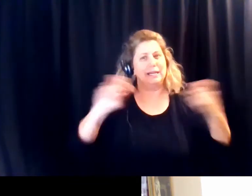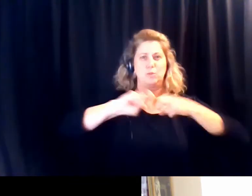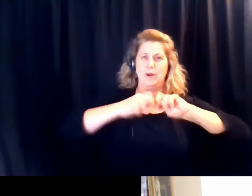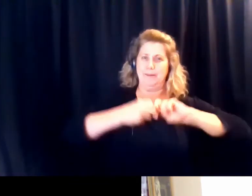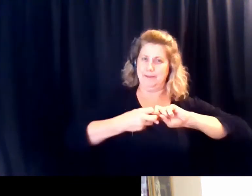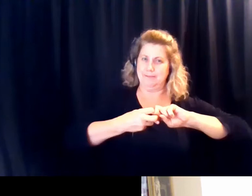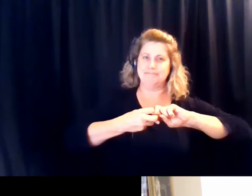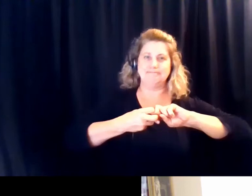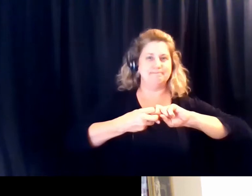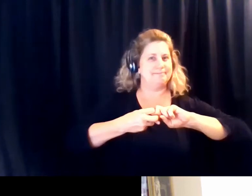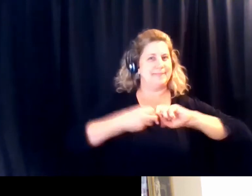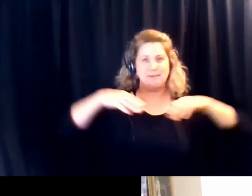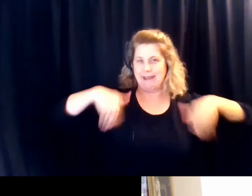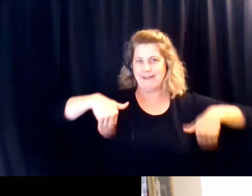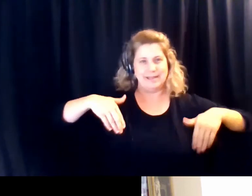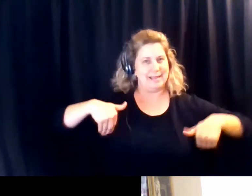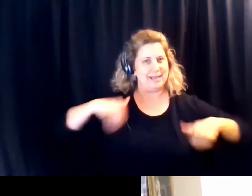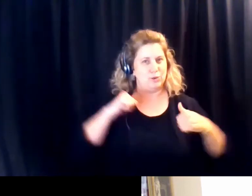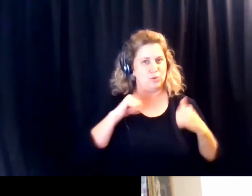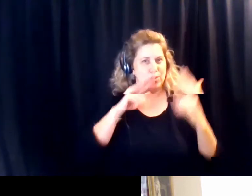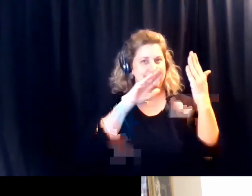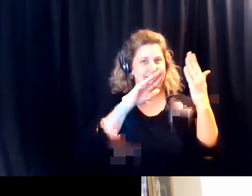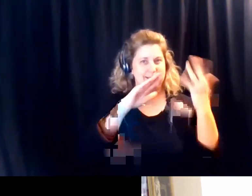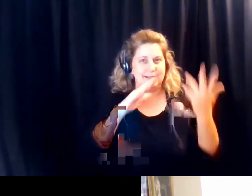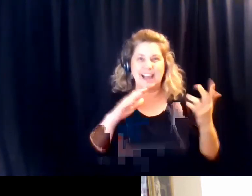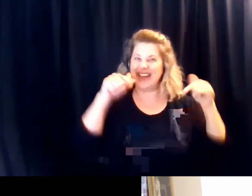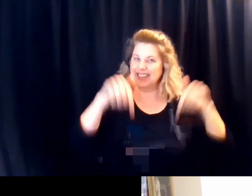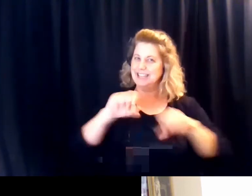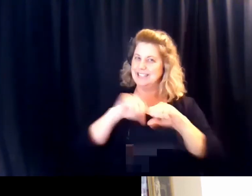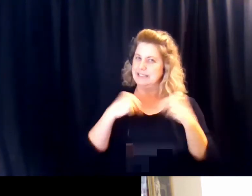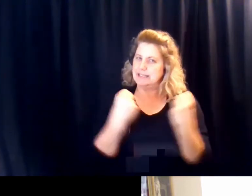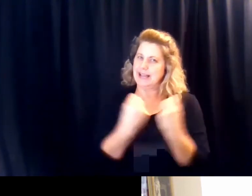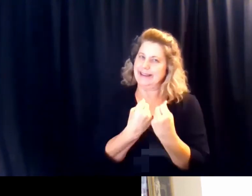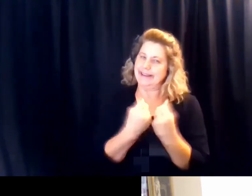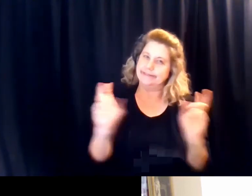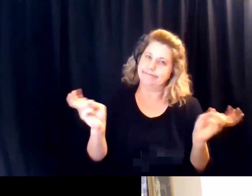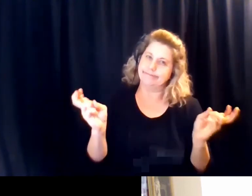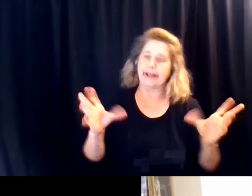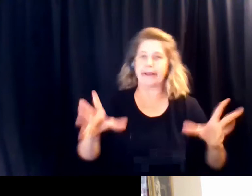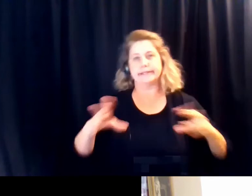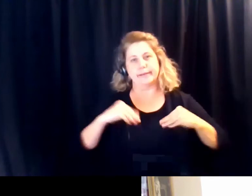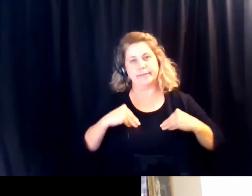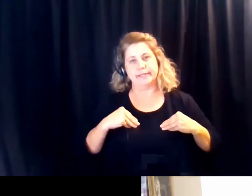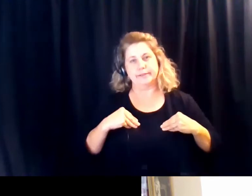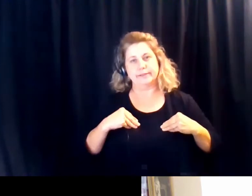Heather Dibblee: And then I do see that it is time for a question and answer. And we do have one question. So let me read that to you.